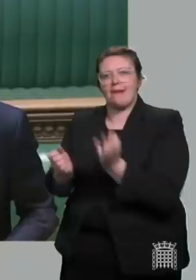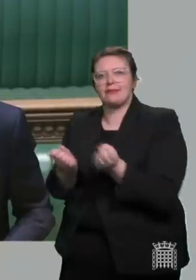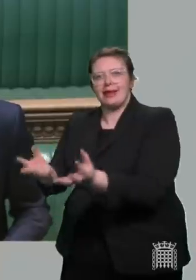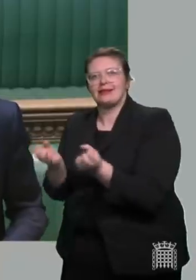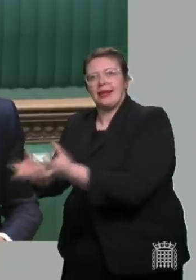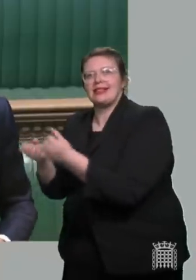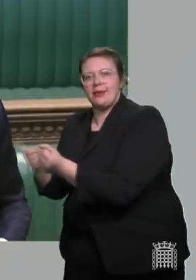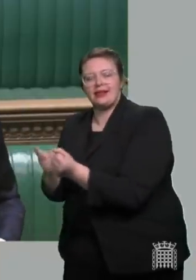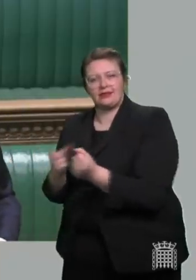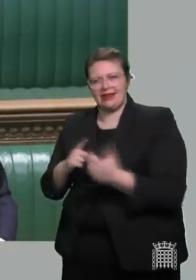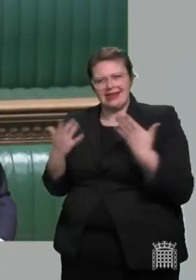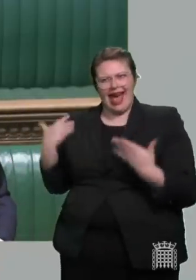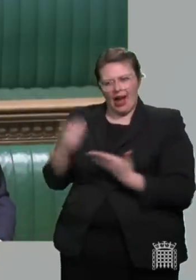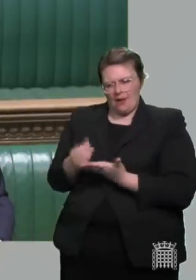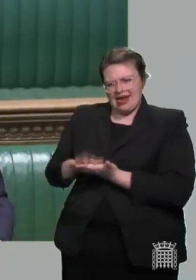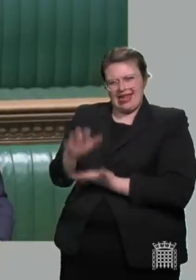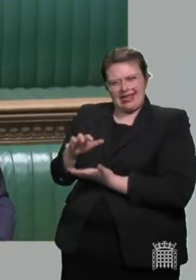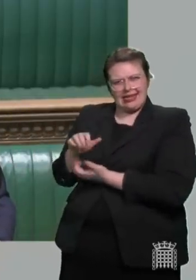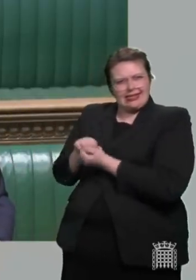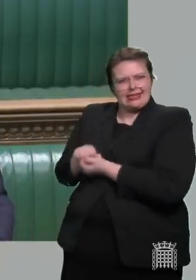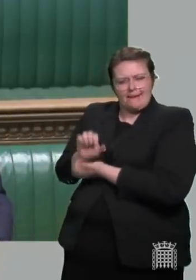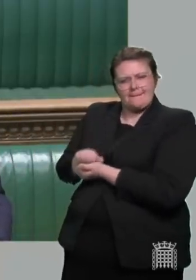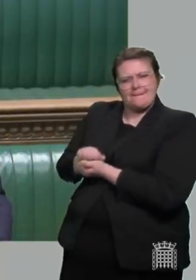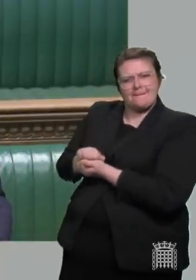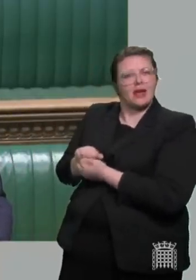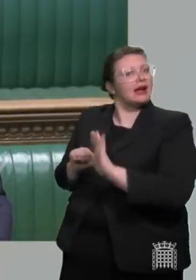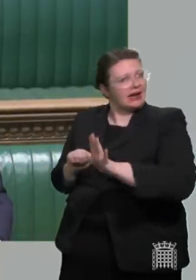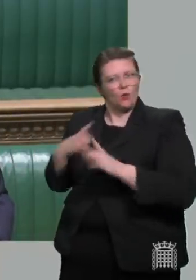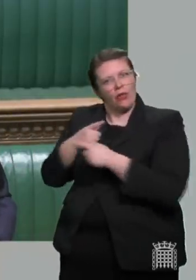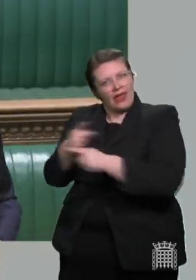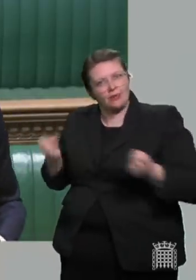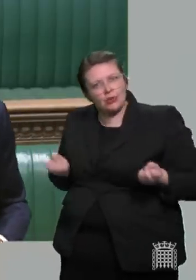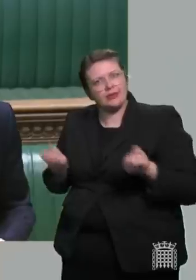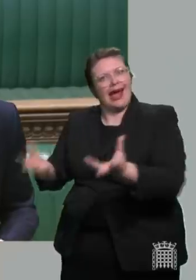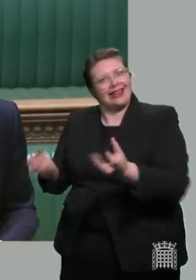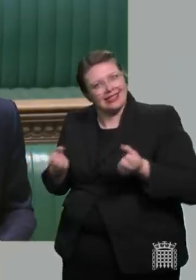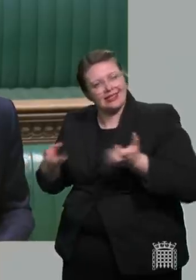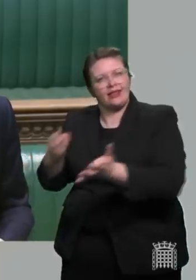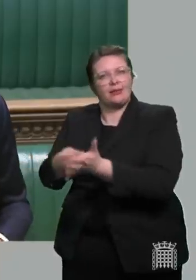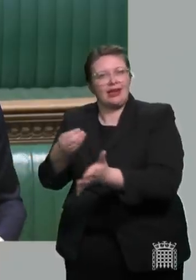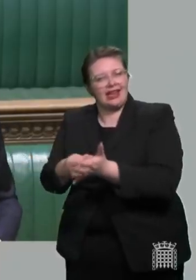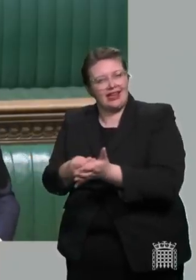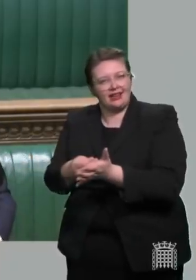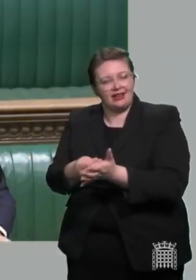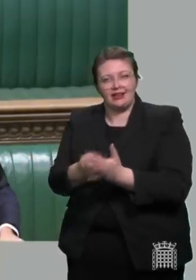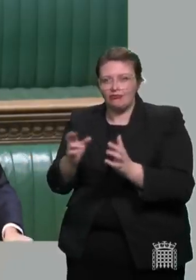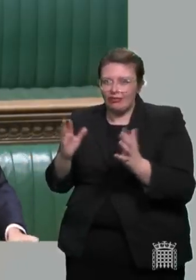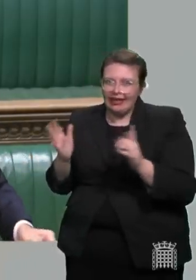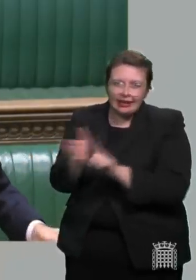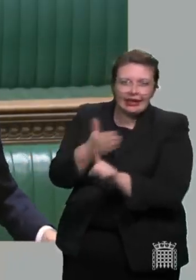billion more per year. It makes our tax regime for business investment truly world leading, lifting